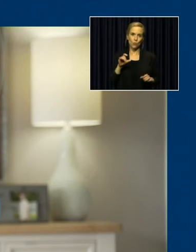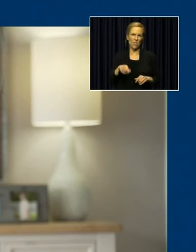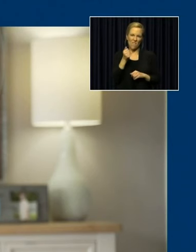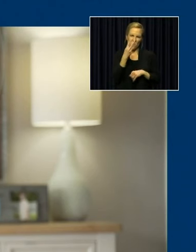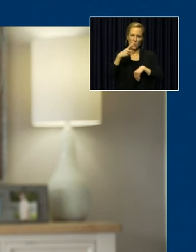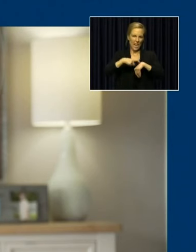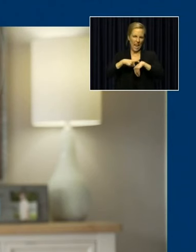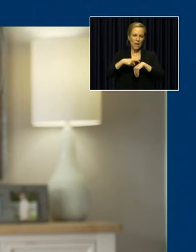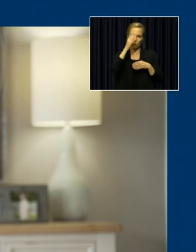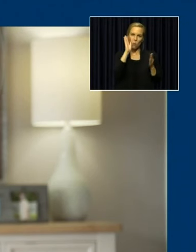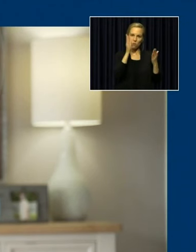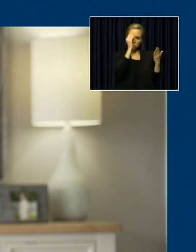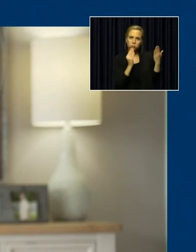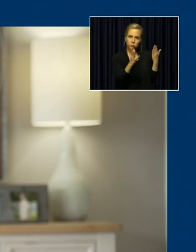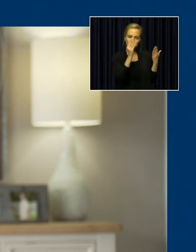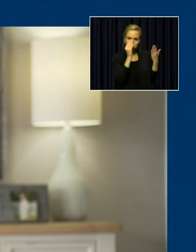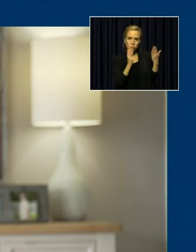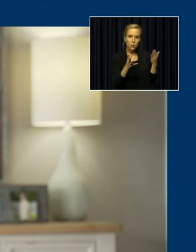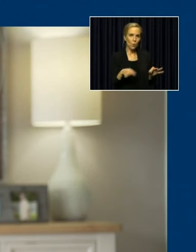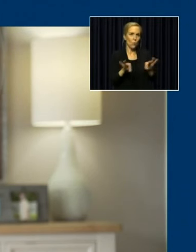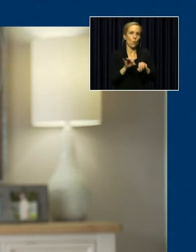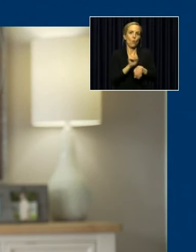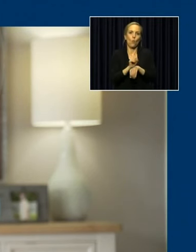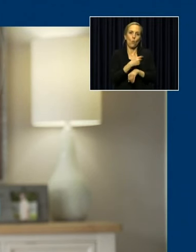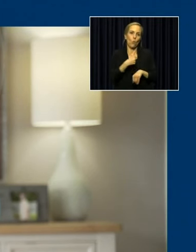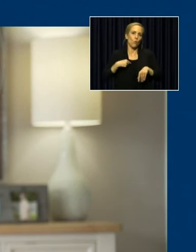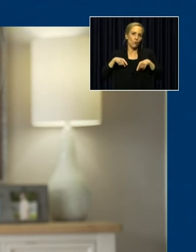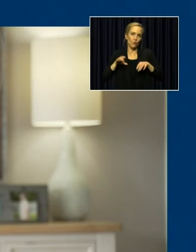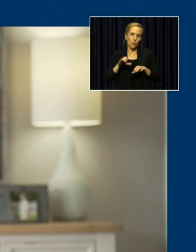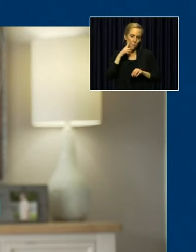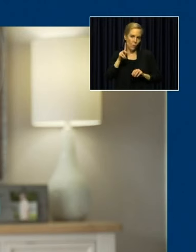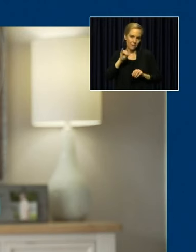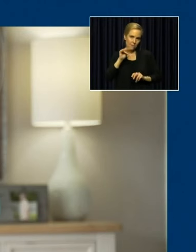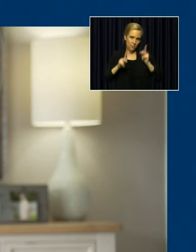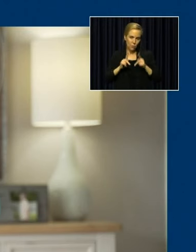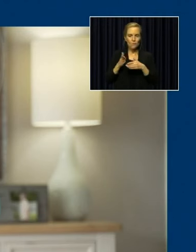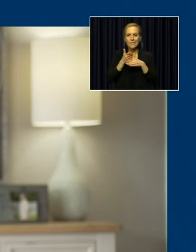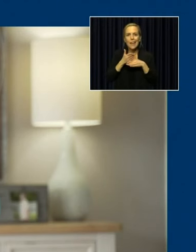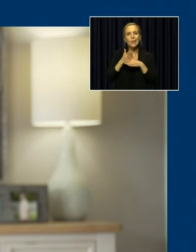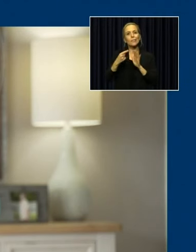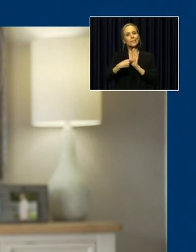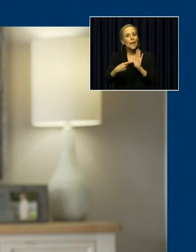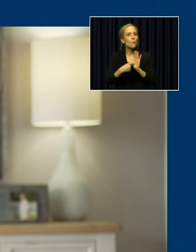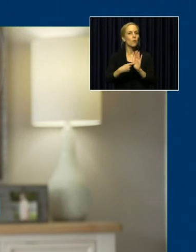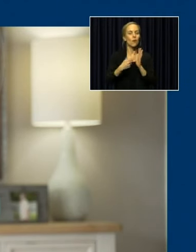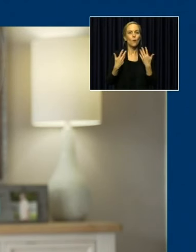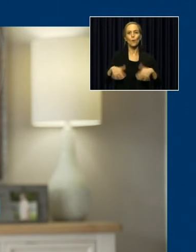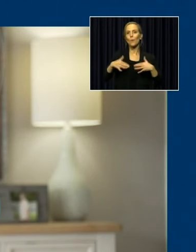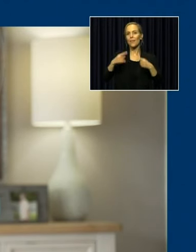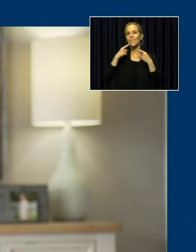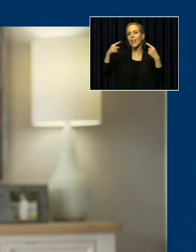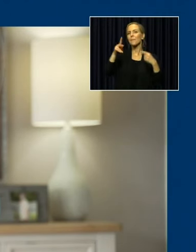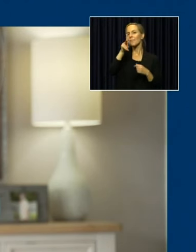HEART DISEASE IN THE COUNTRY, SO THAT MEANS WHAT WE DO, HOW WE SOCIAL DISTANCE, HOW WE MAKE